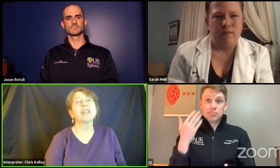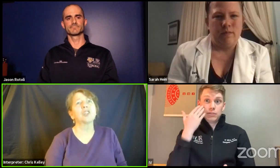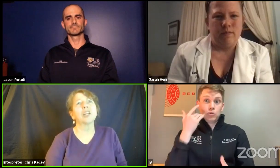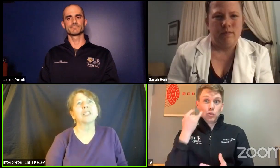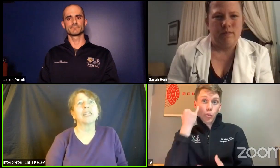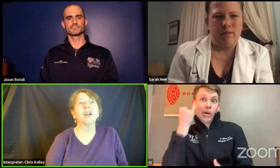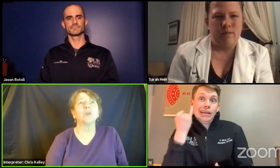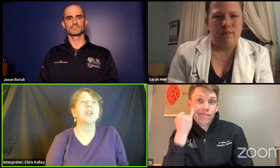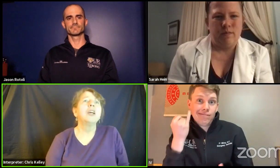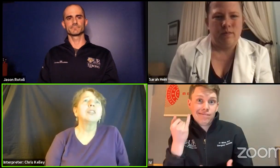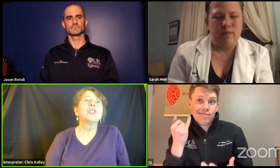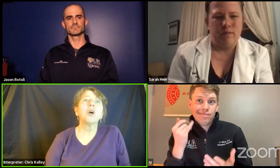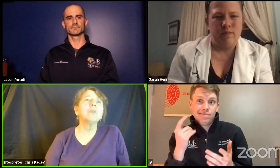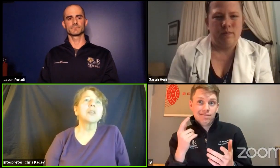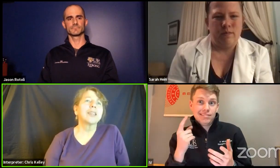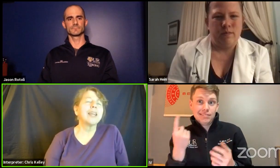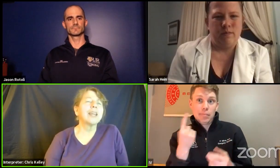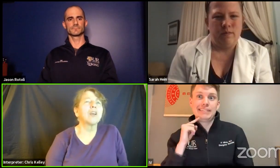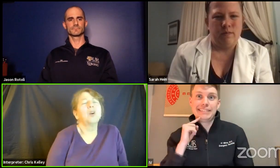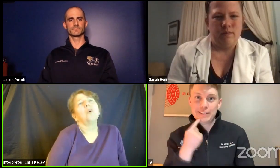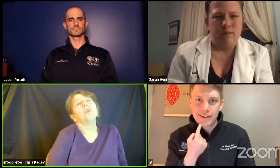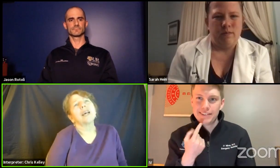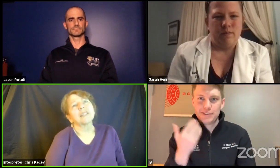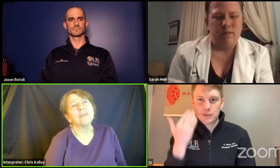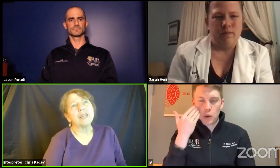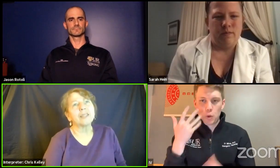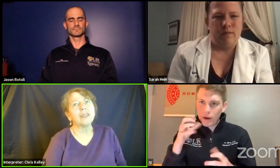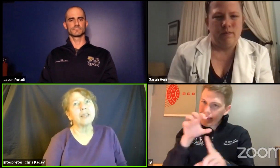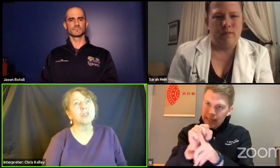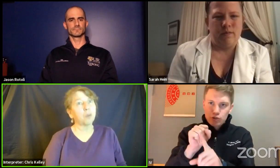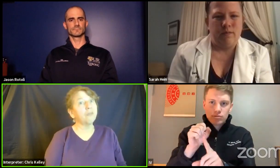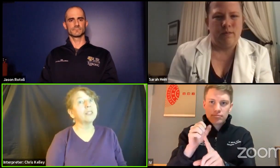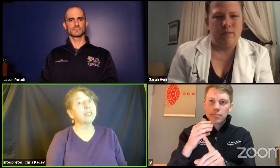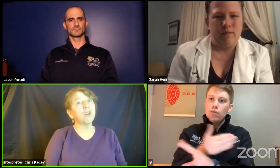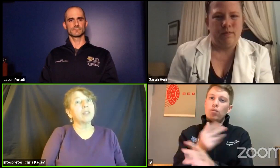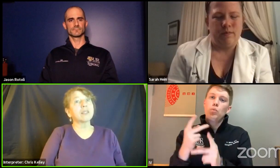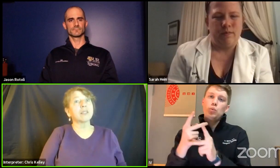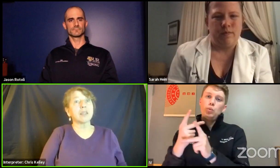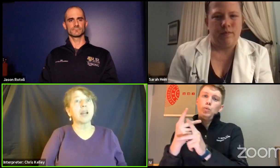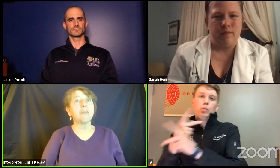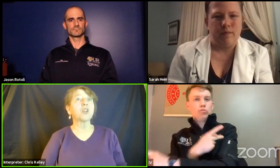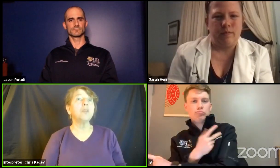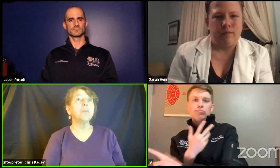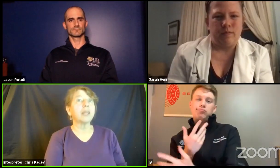So when you have a triple bypass it means that you have to have a surgical procedure for that.